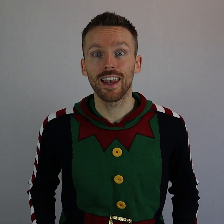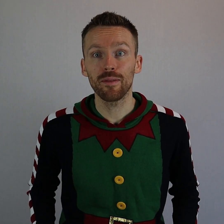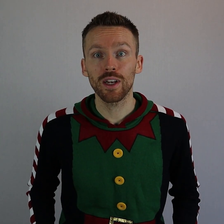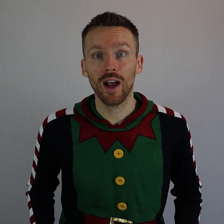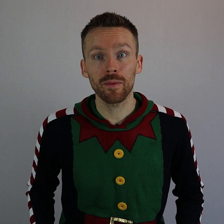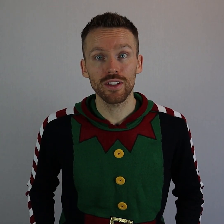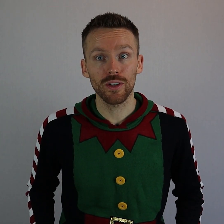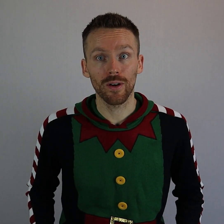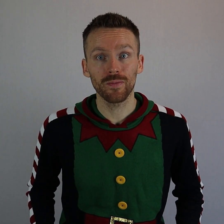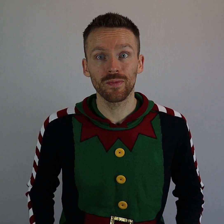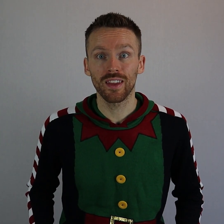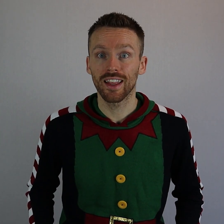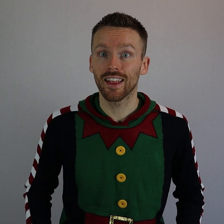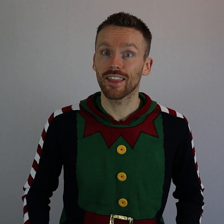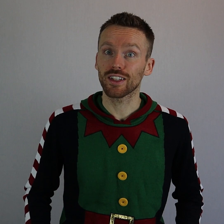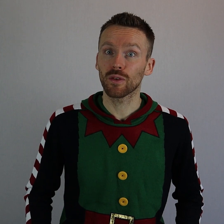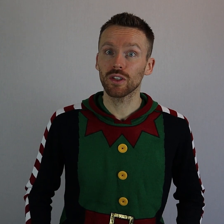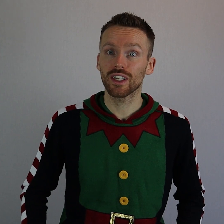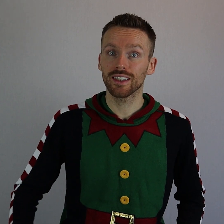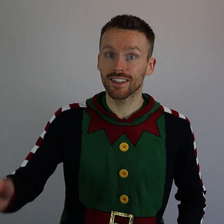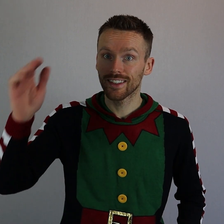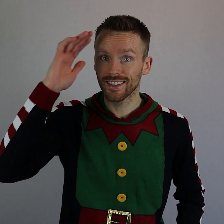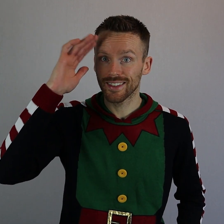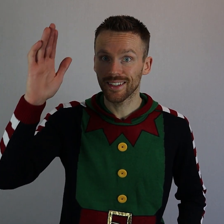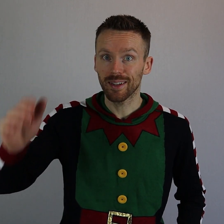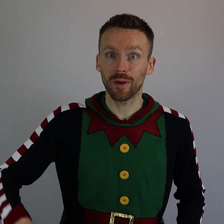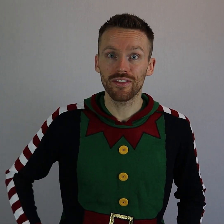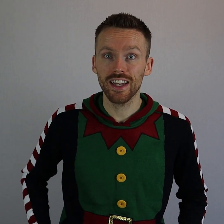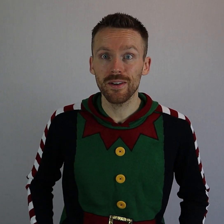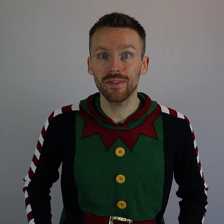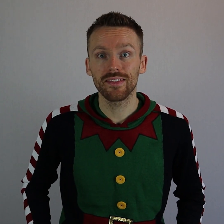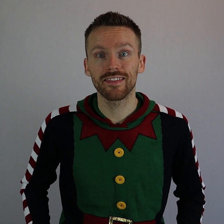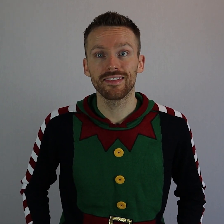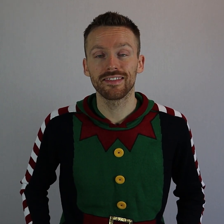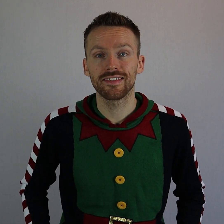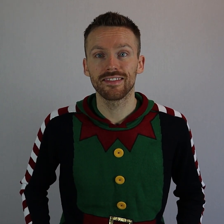Let me know how many you got. Thanks for watching and bye for now.